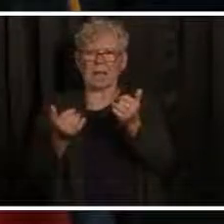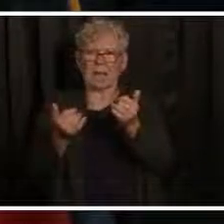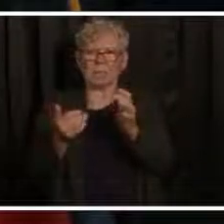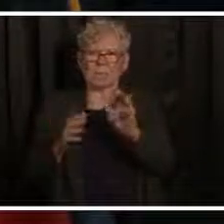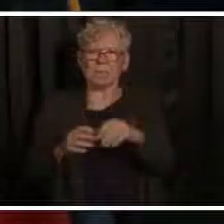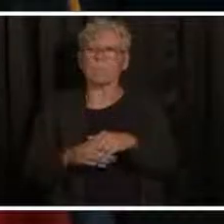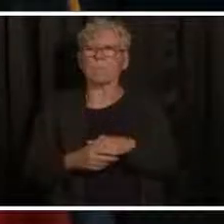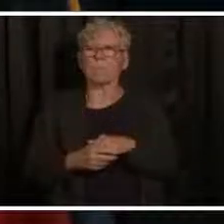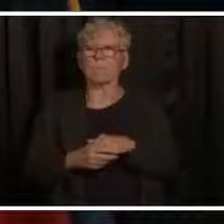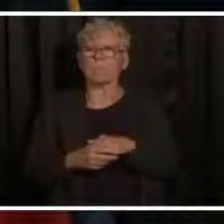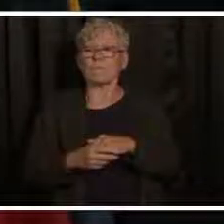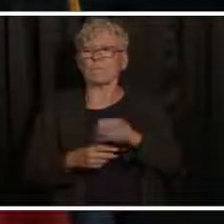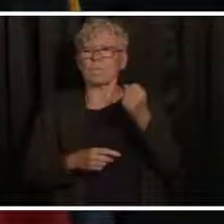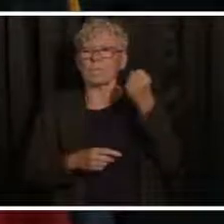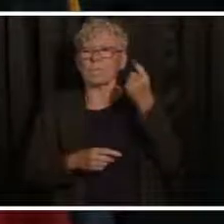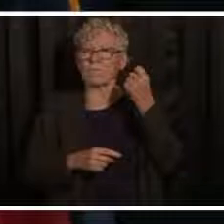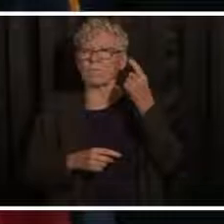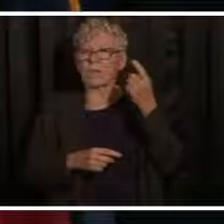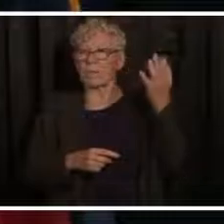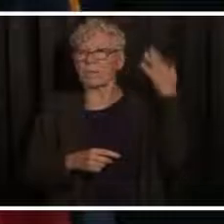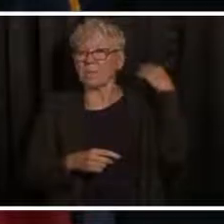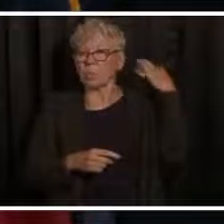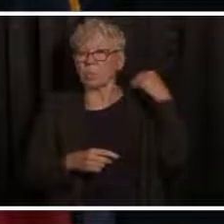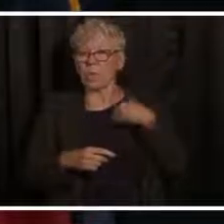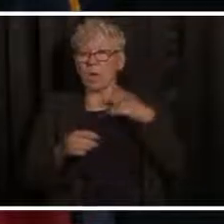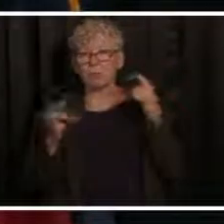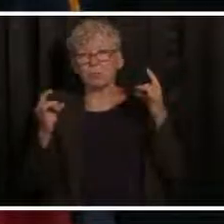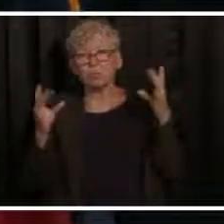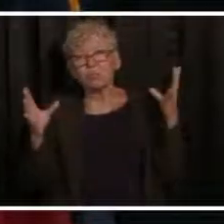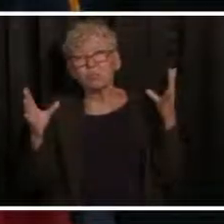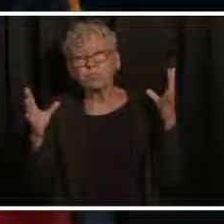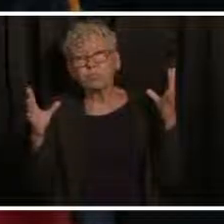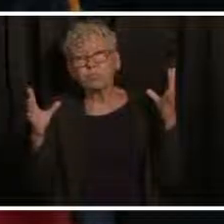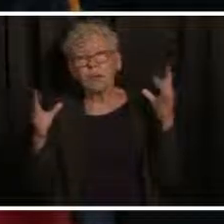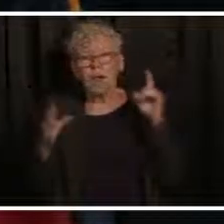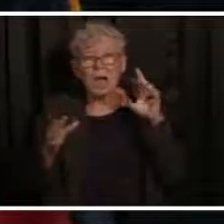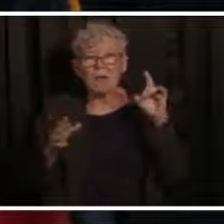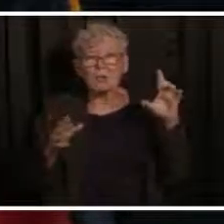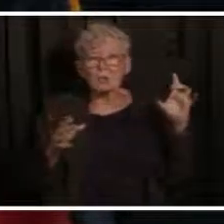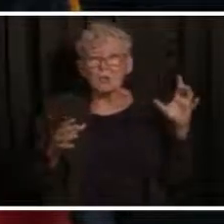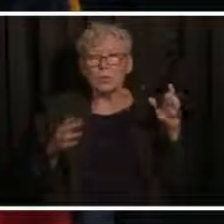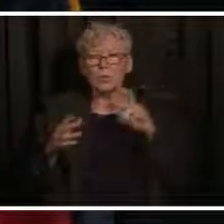crisis. It was very scary. When the virus first reared, there